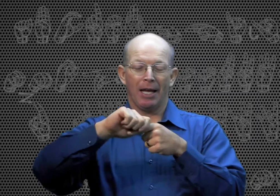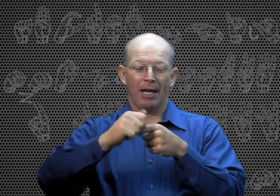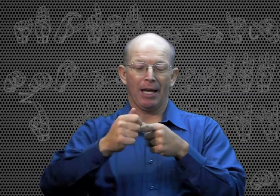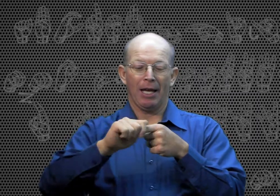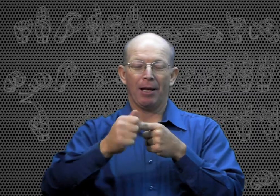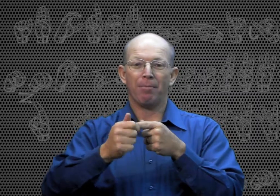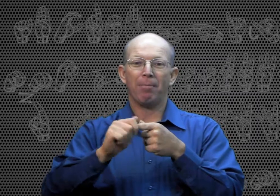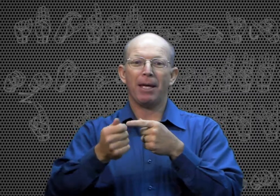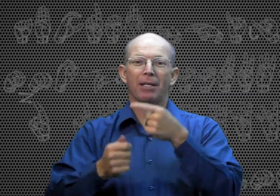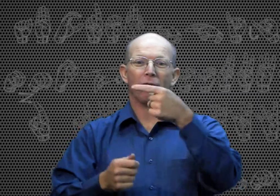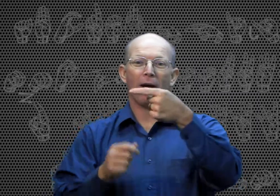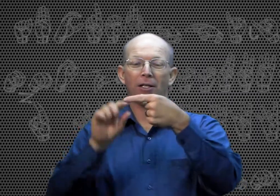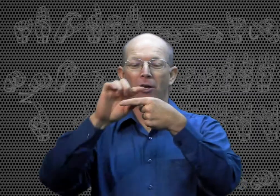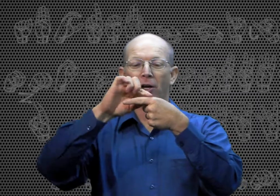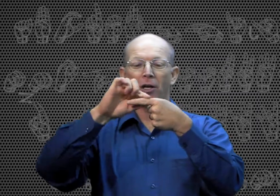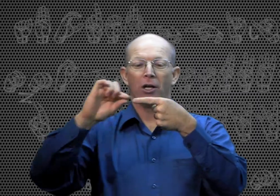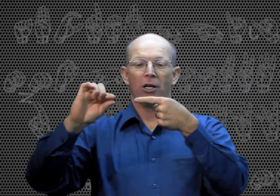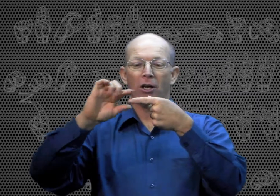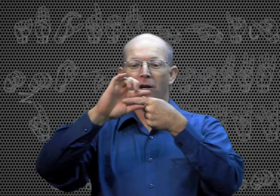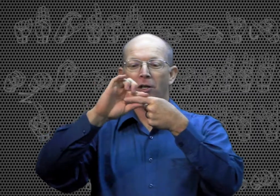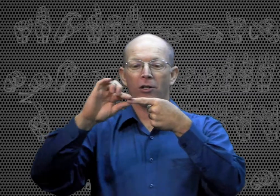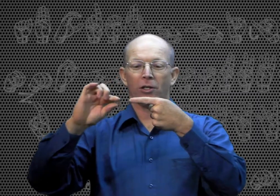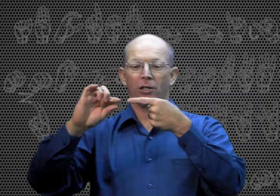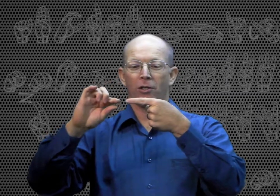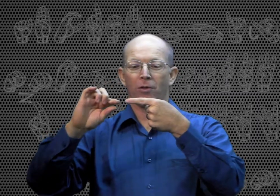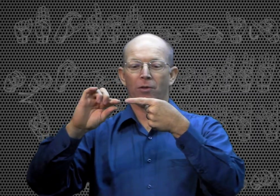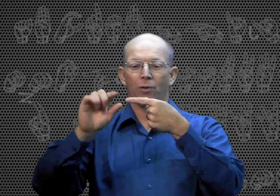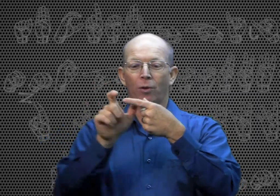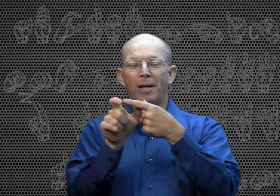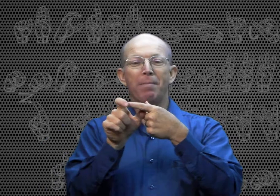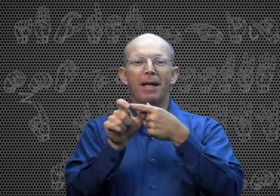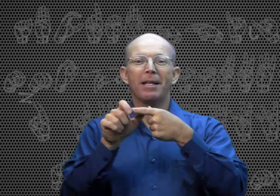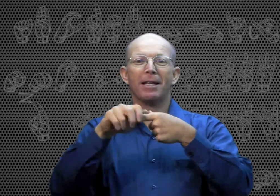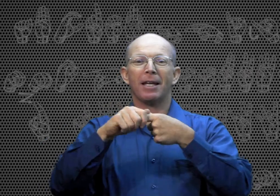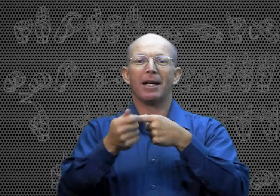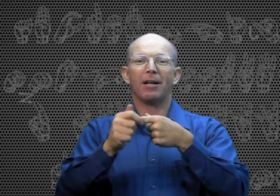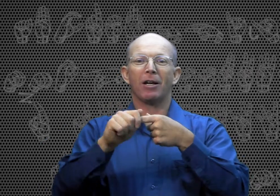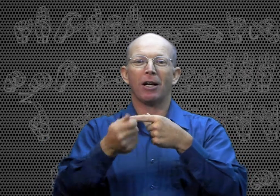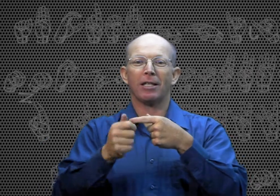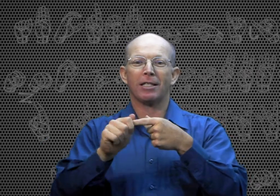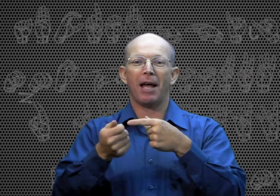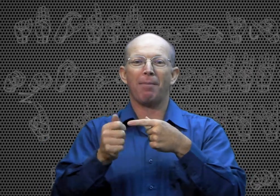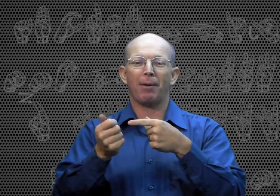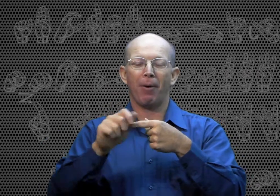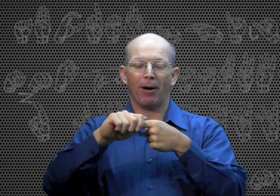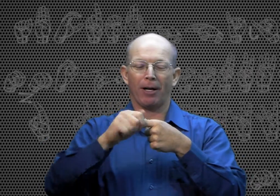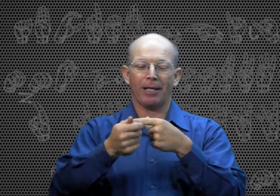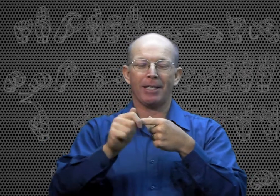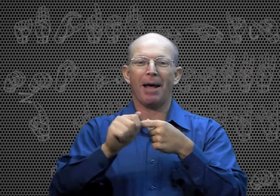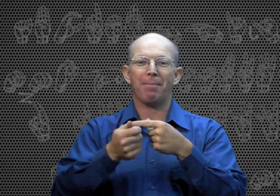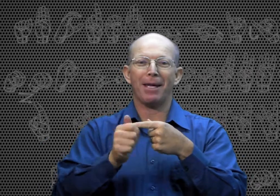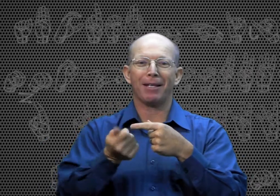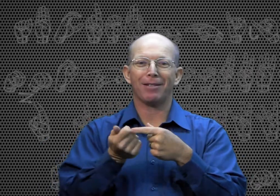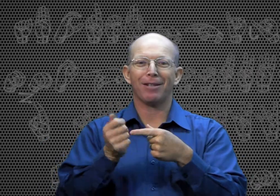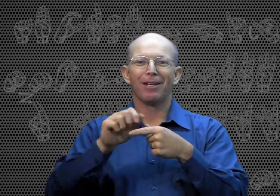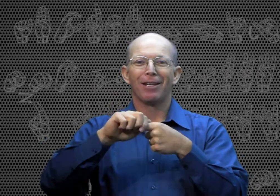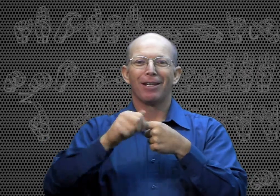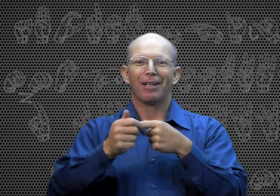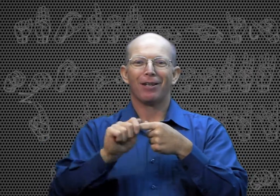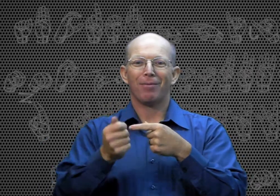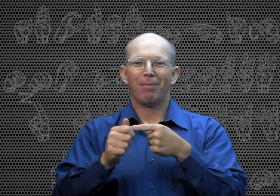You’ve got your GREEN BEANS here and you are going to snap it apart like snap BEANS.